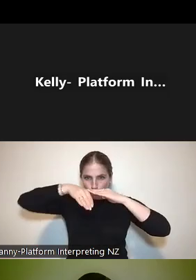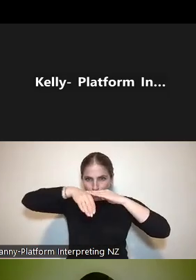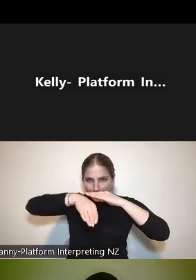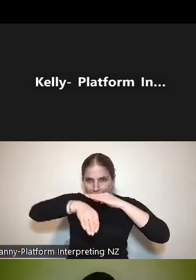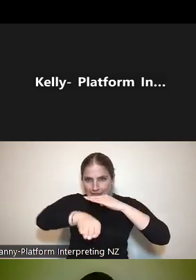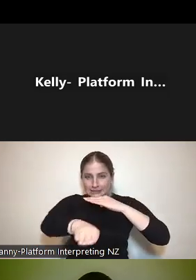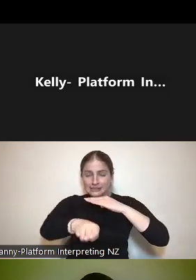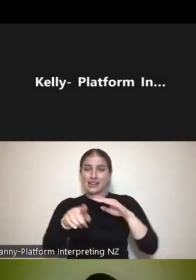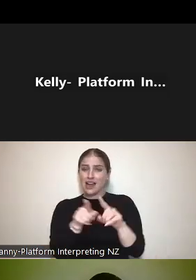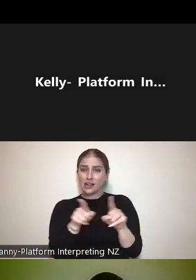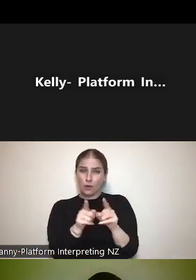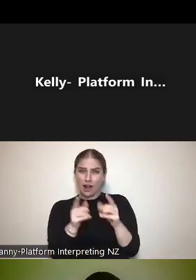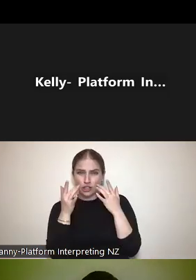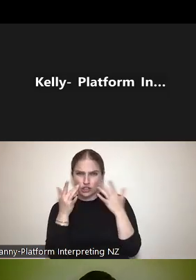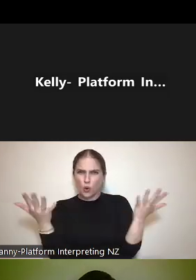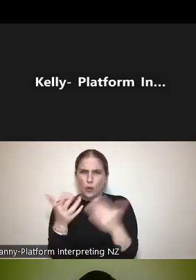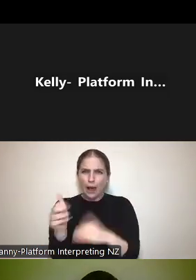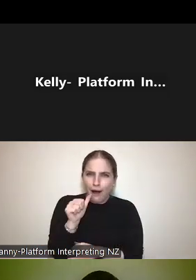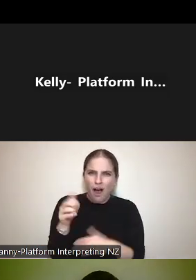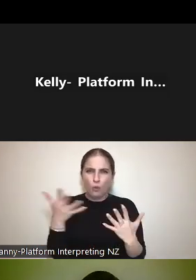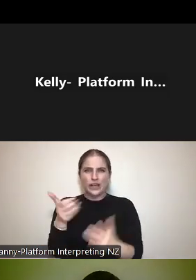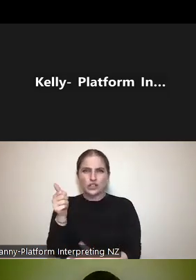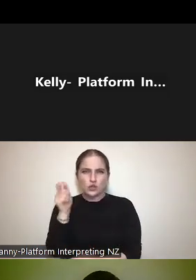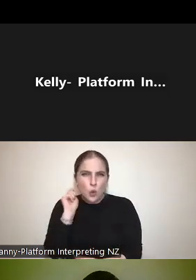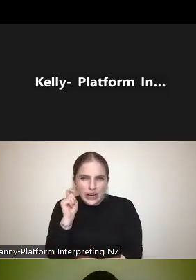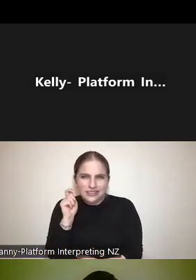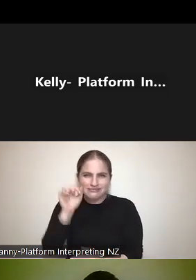showing where the bar is and where the toilets are and what the experience is going to be like.